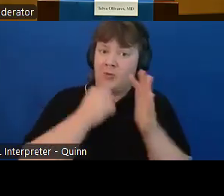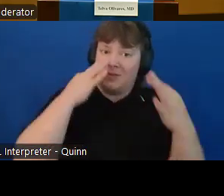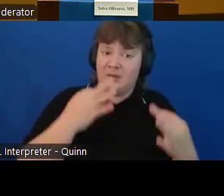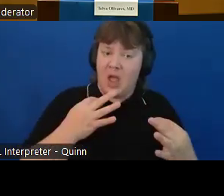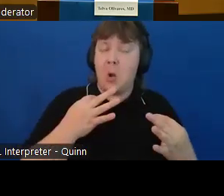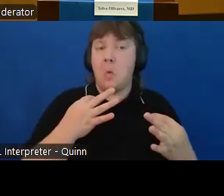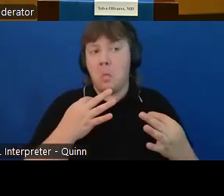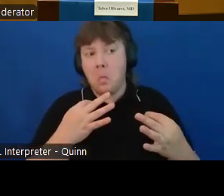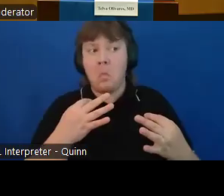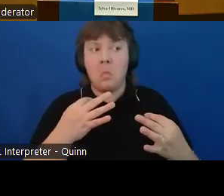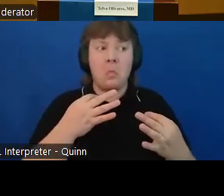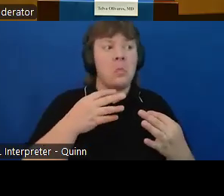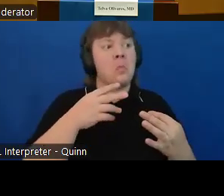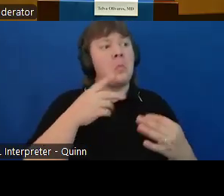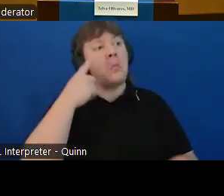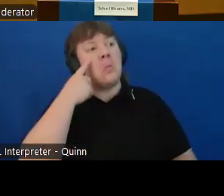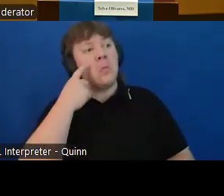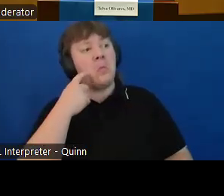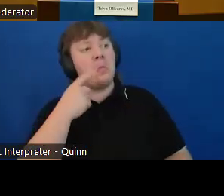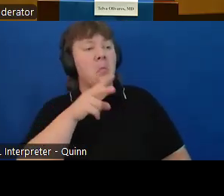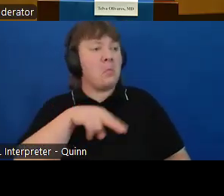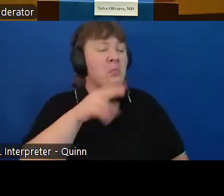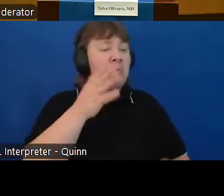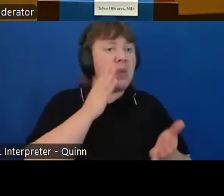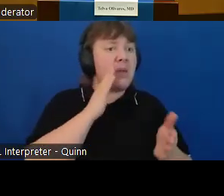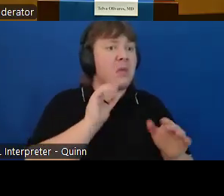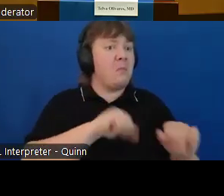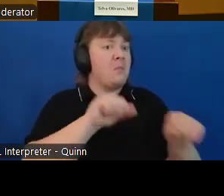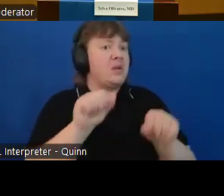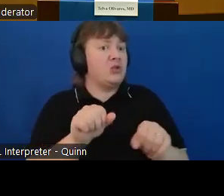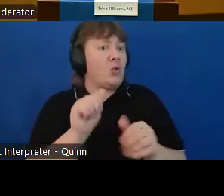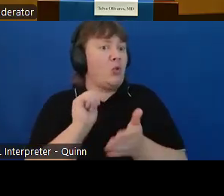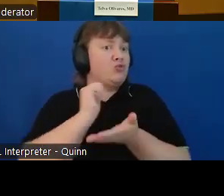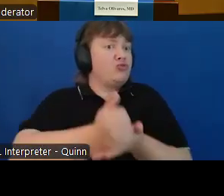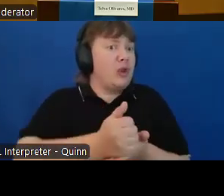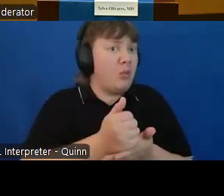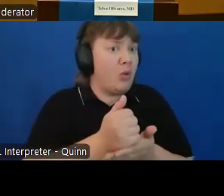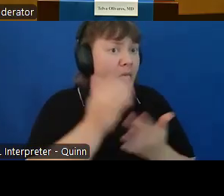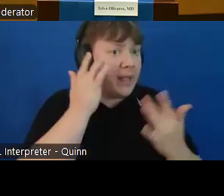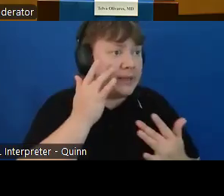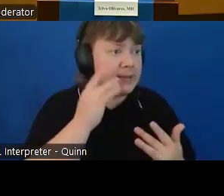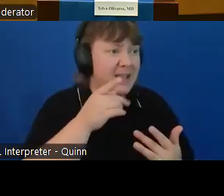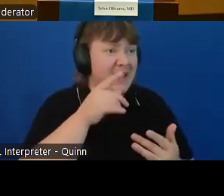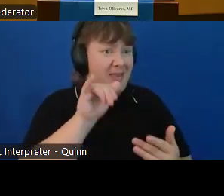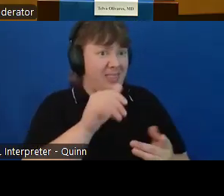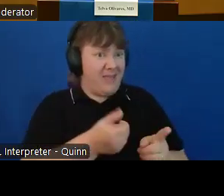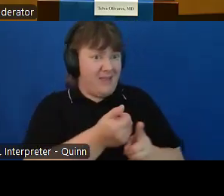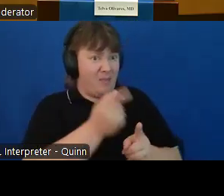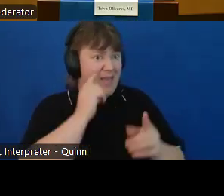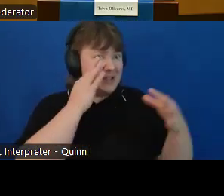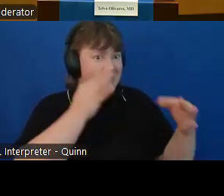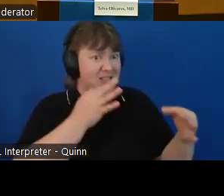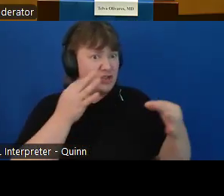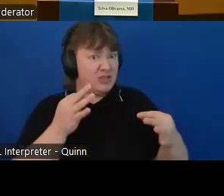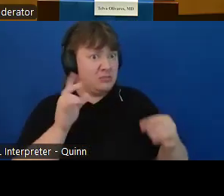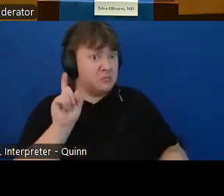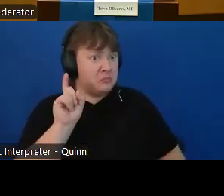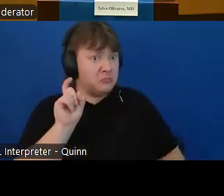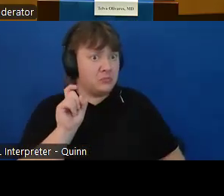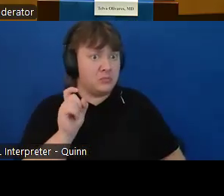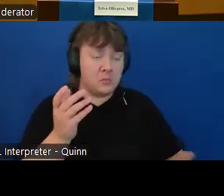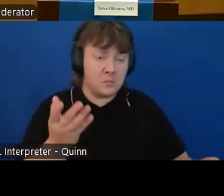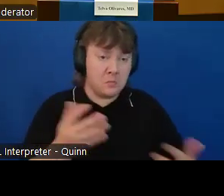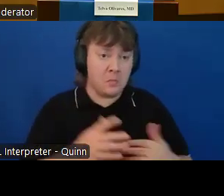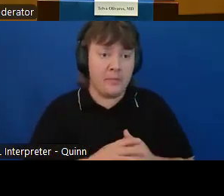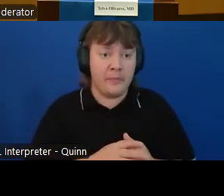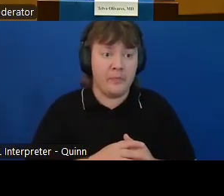potential treatable illness here. Is it impacting decisional capacity or not? Um all decisions that